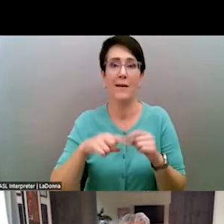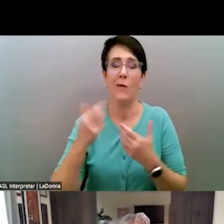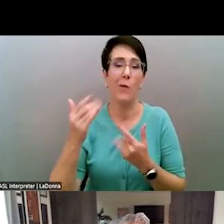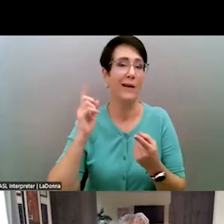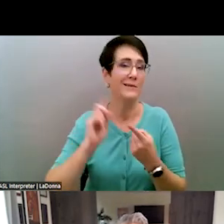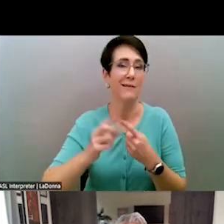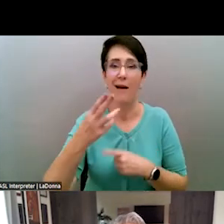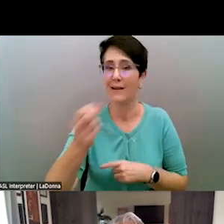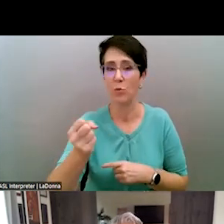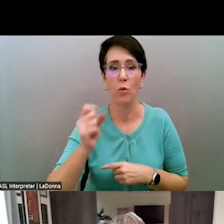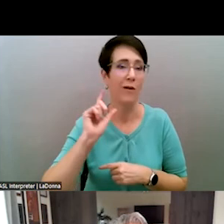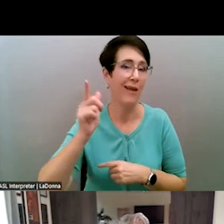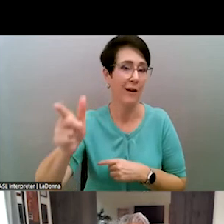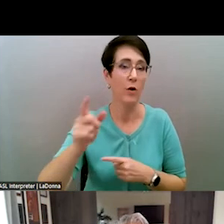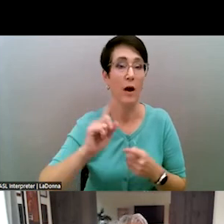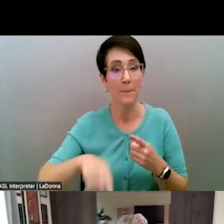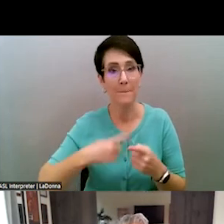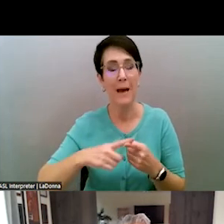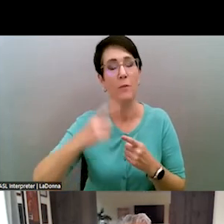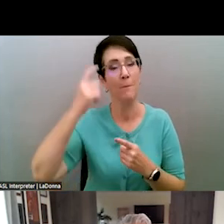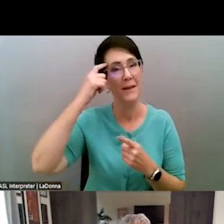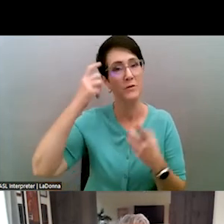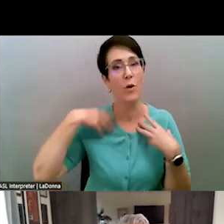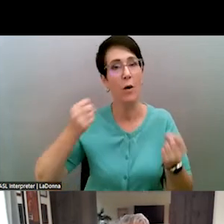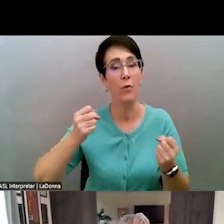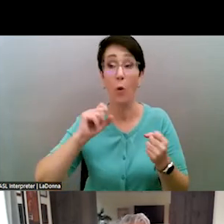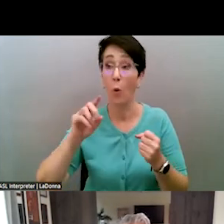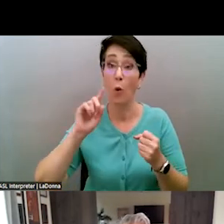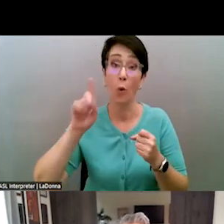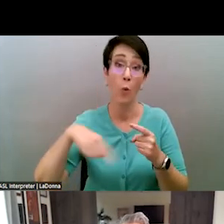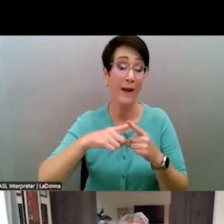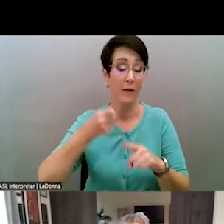OR WAIT UNTIL THEY ARE ALREADY, DROWNING IN THE RIVER. WE NEED TO, GET THEM TO A PLACE WHERE IT